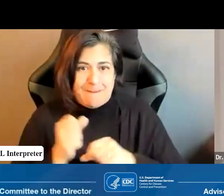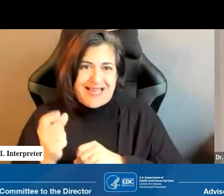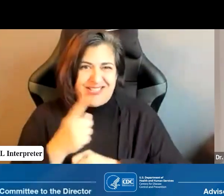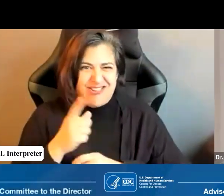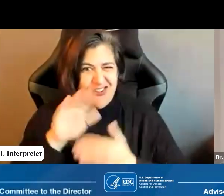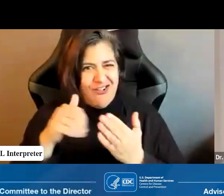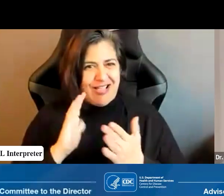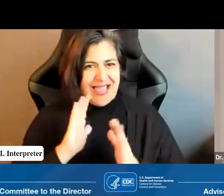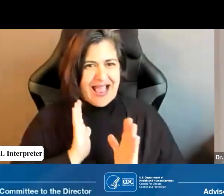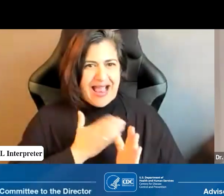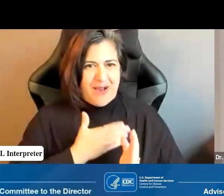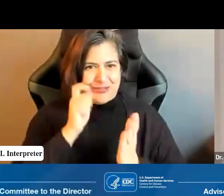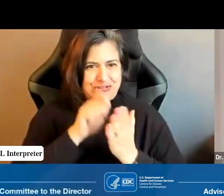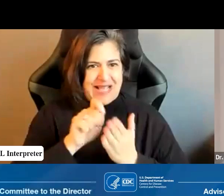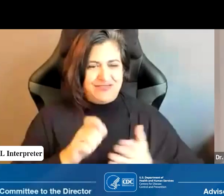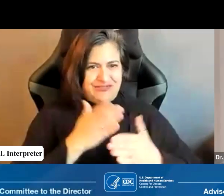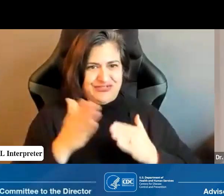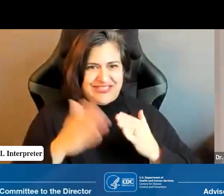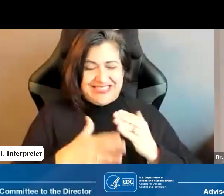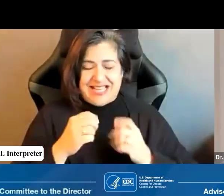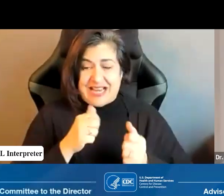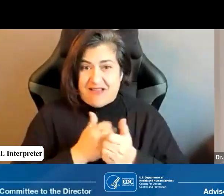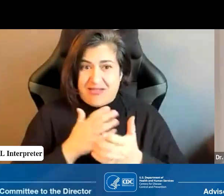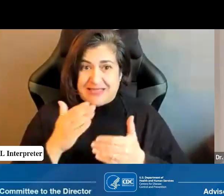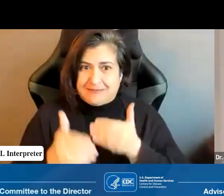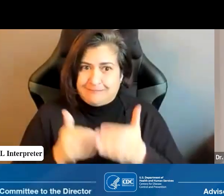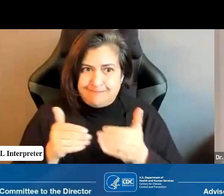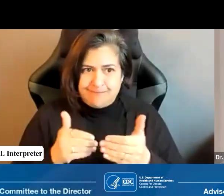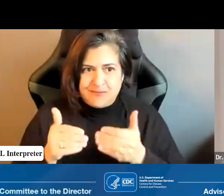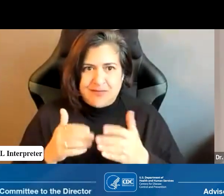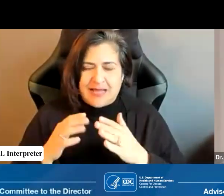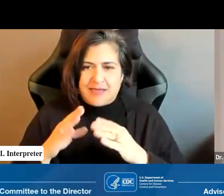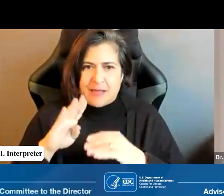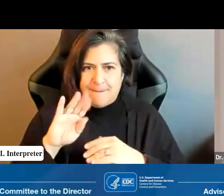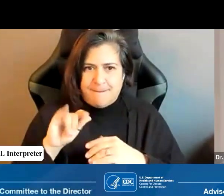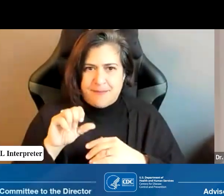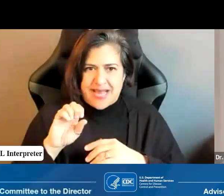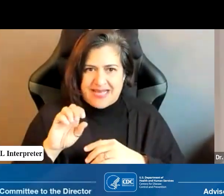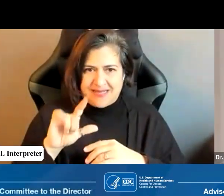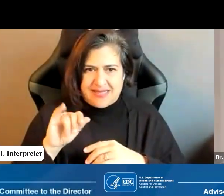and that we're really moving things forward at the baseline as part of One CDC. And thank you all. Back later this year.